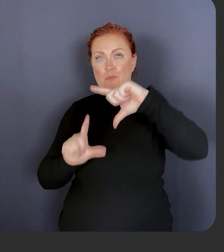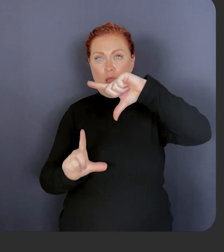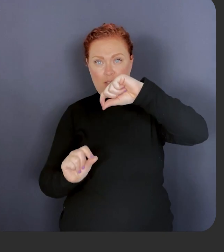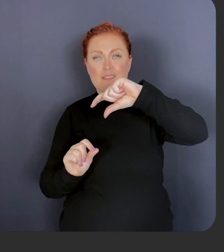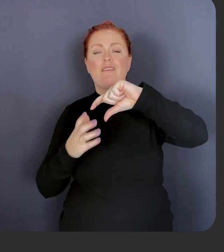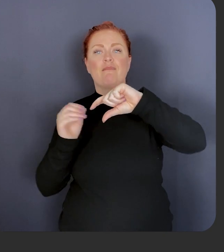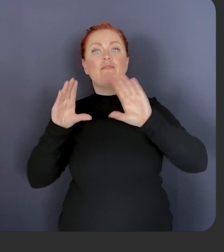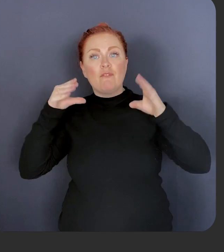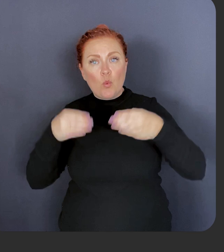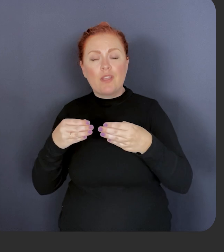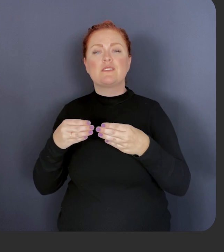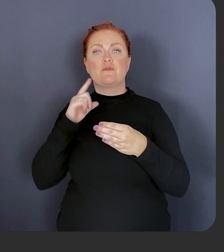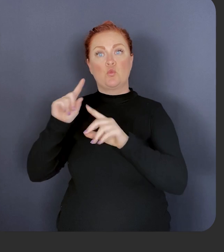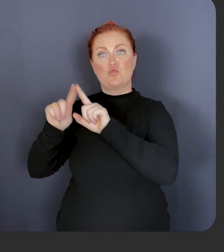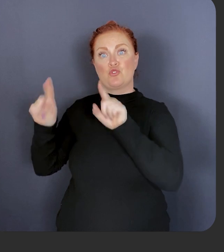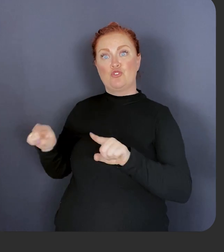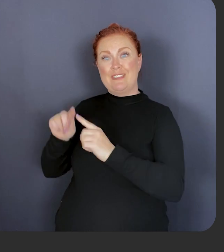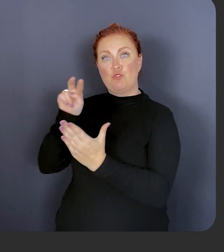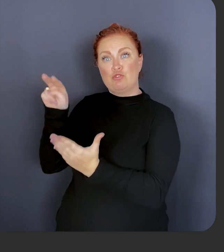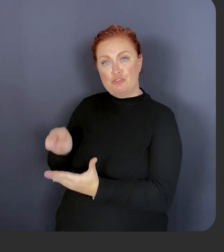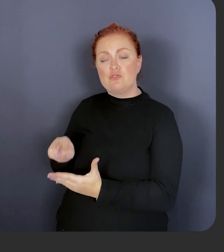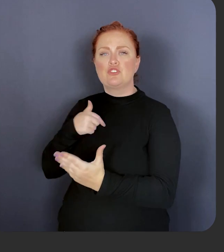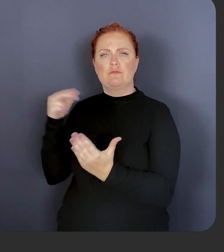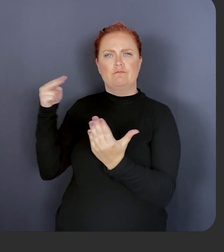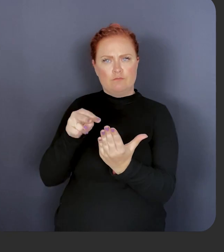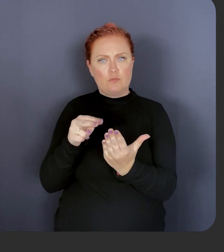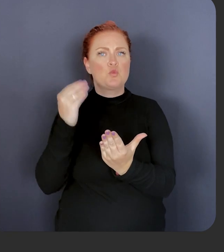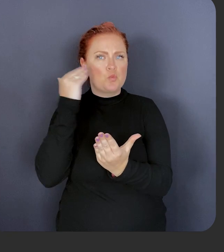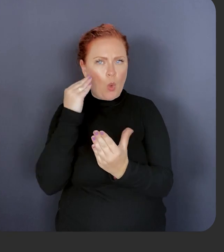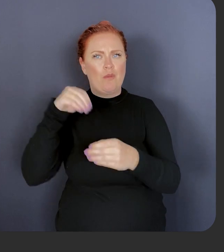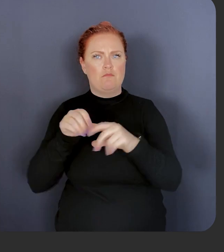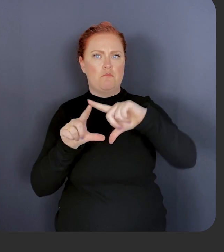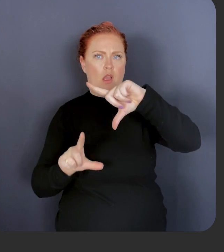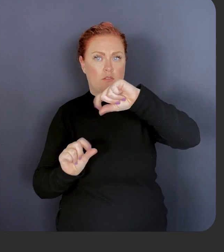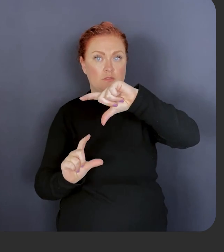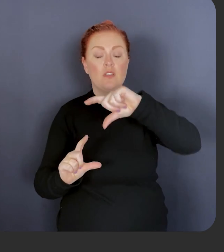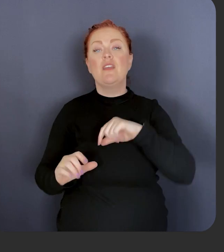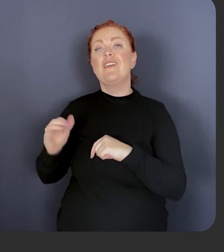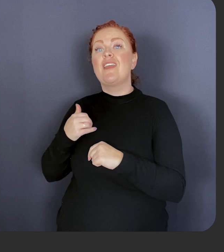and redirecting the focus of a screen reader to know that it's inside of a dialogue. So if I had voiceover open, I would